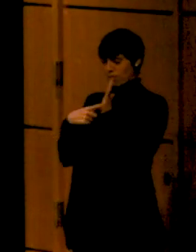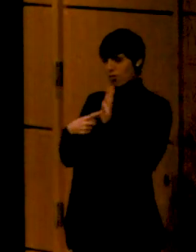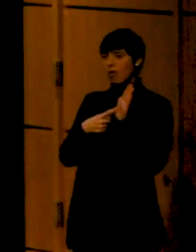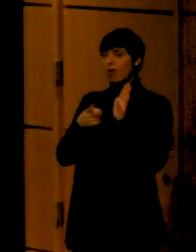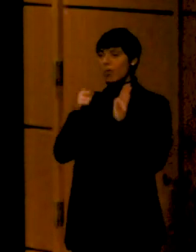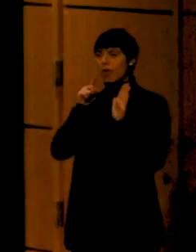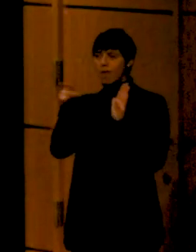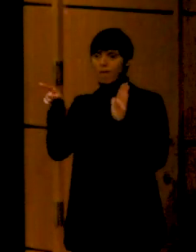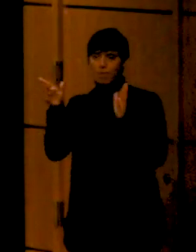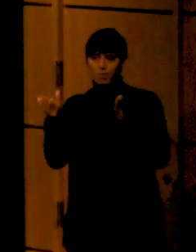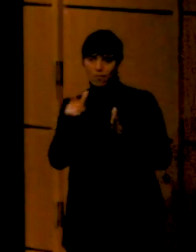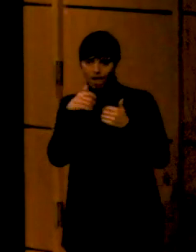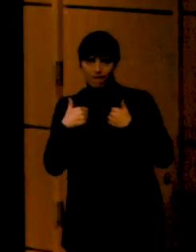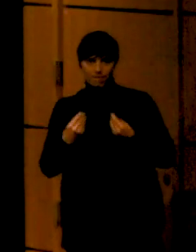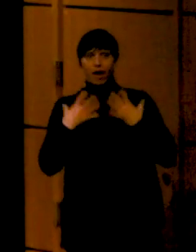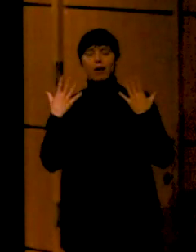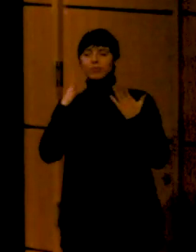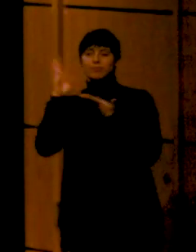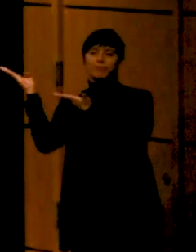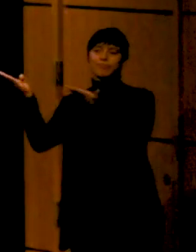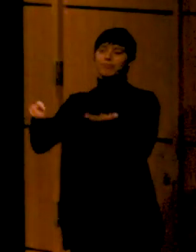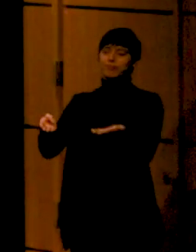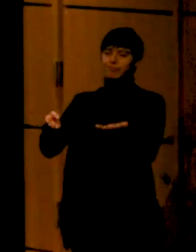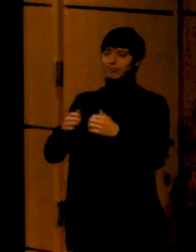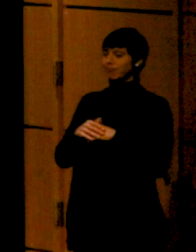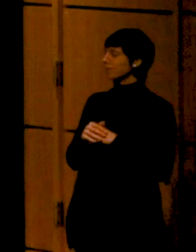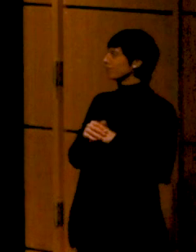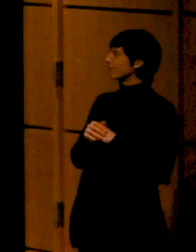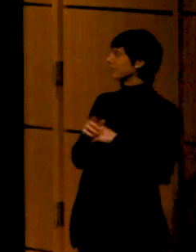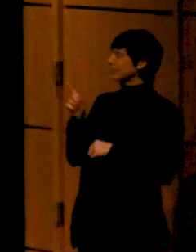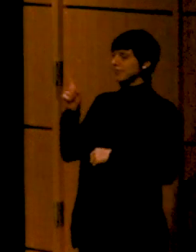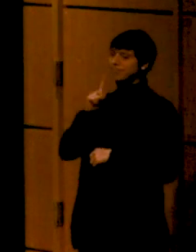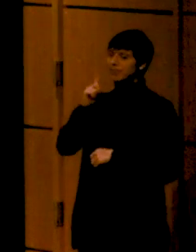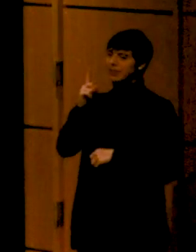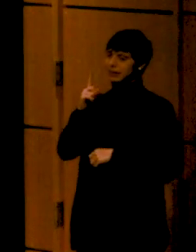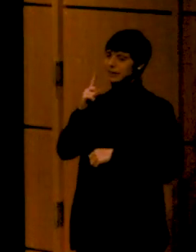But it's marvelous and Brown gives it this right title.